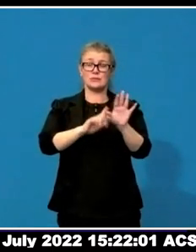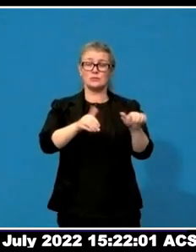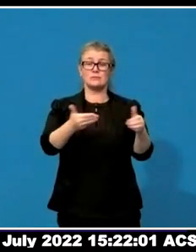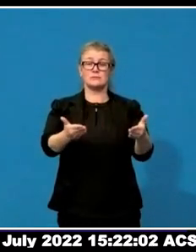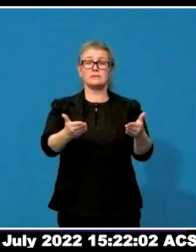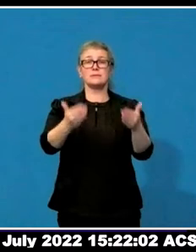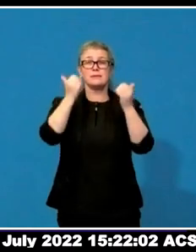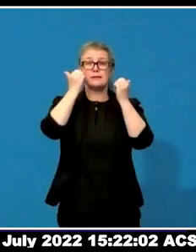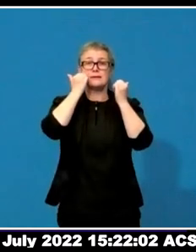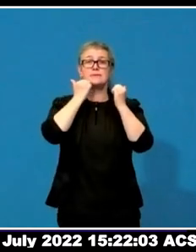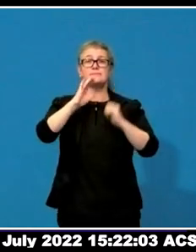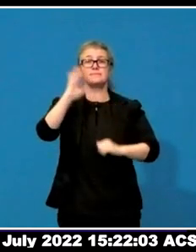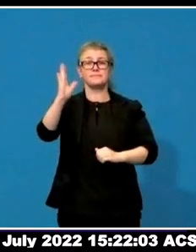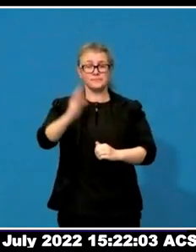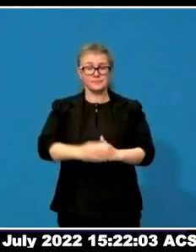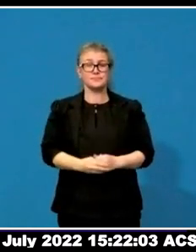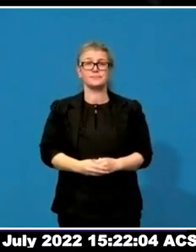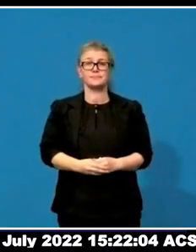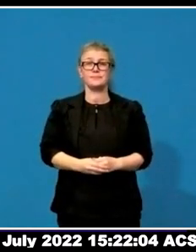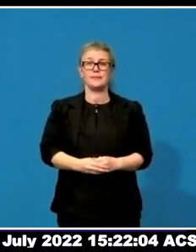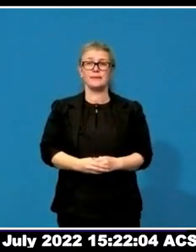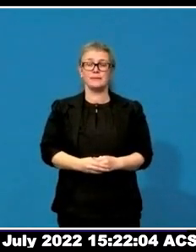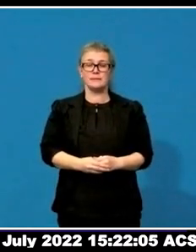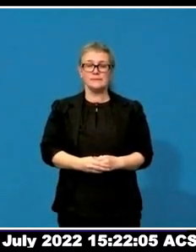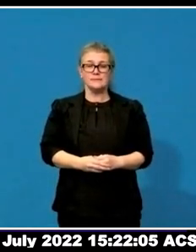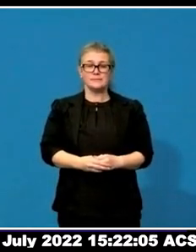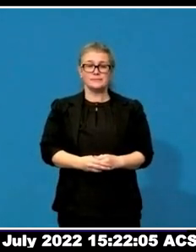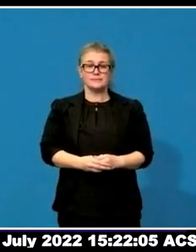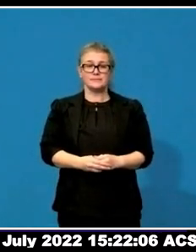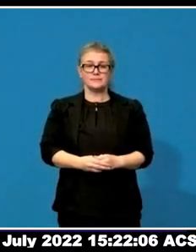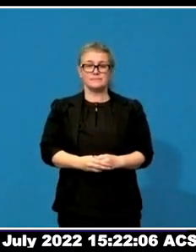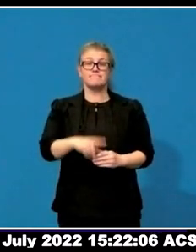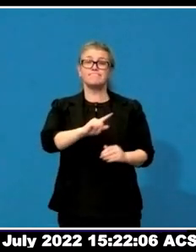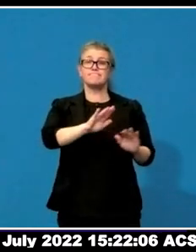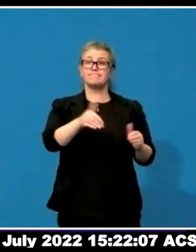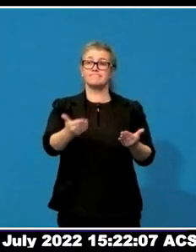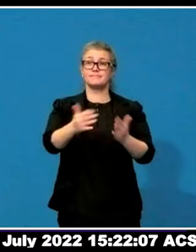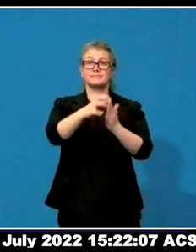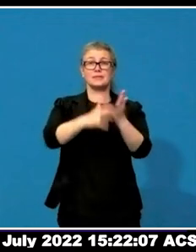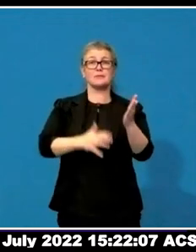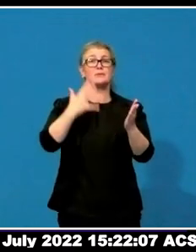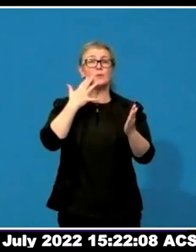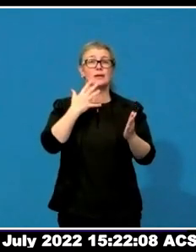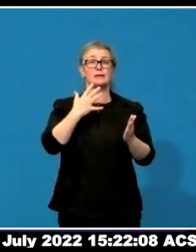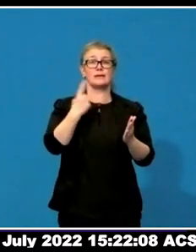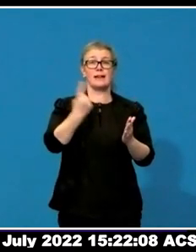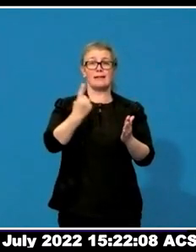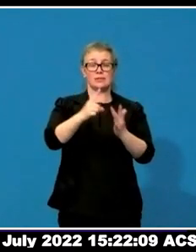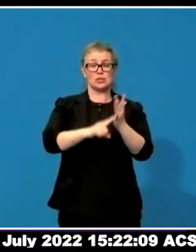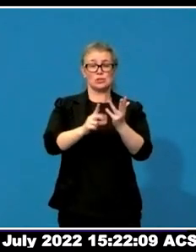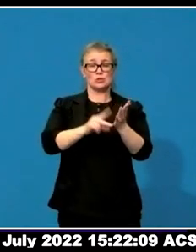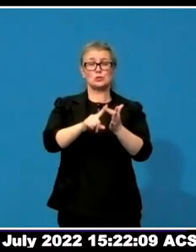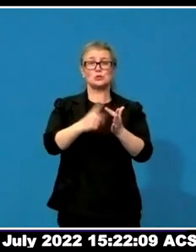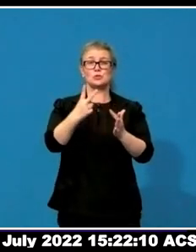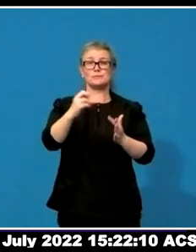Ms Barney has provided a statement to this public hearing dated 11 June 2022 --